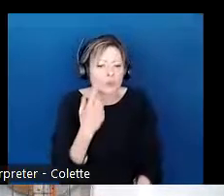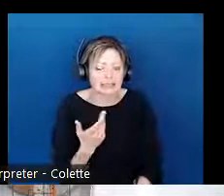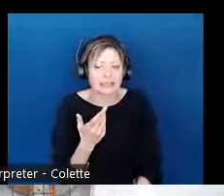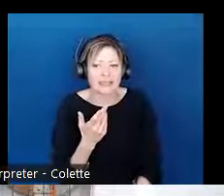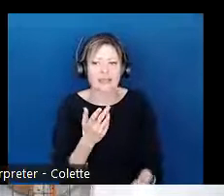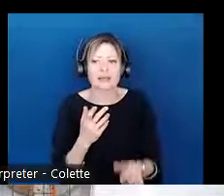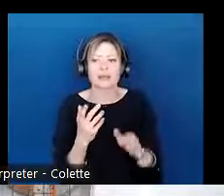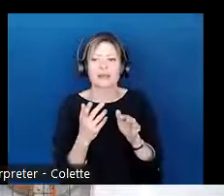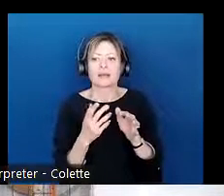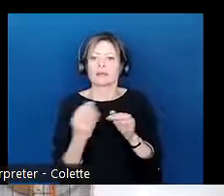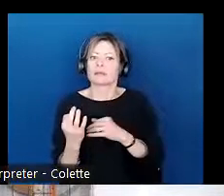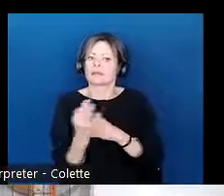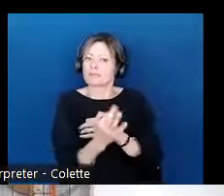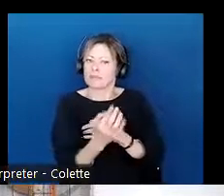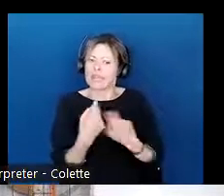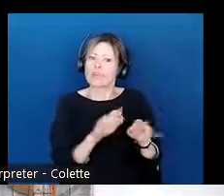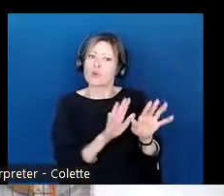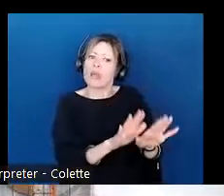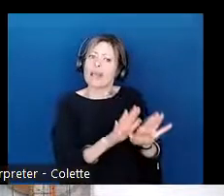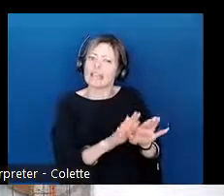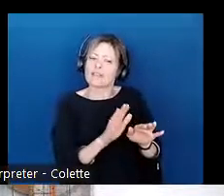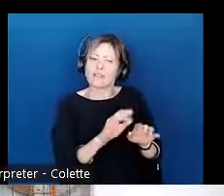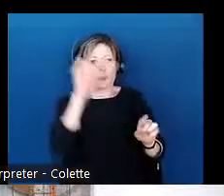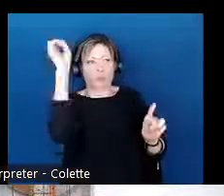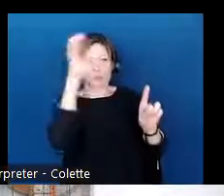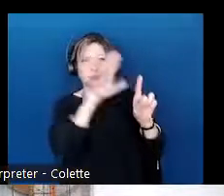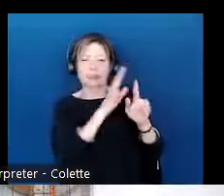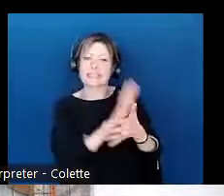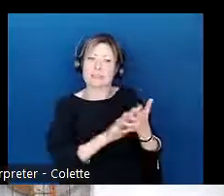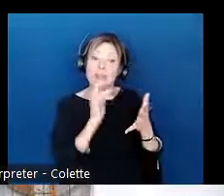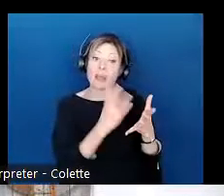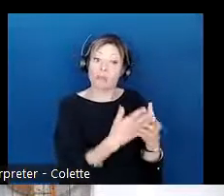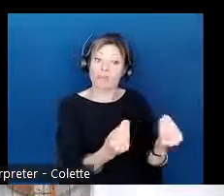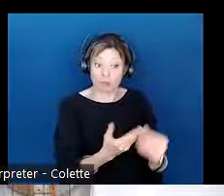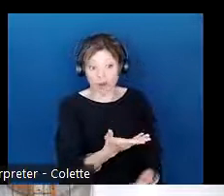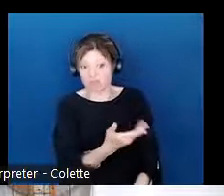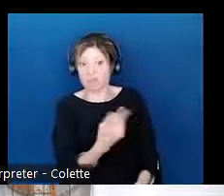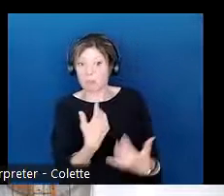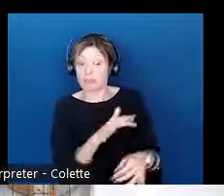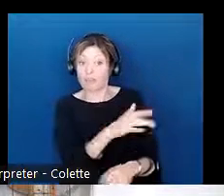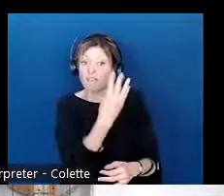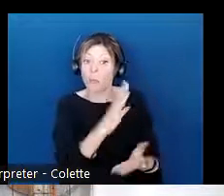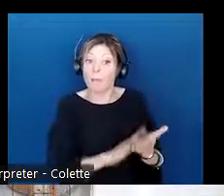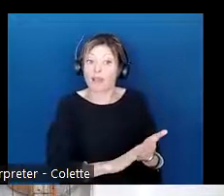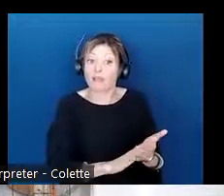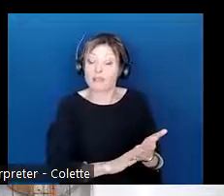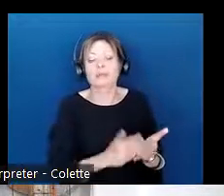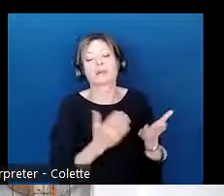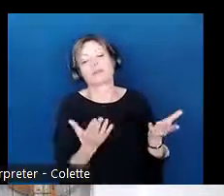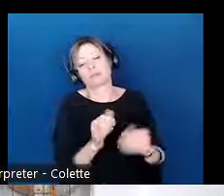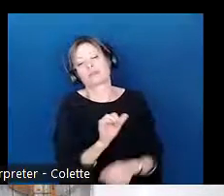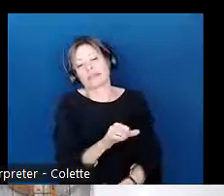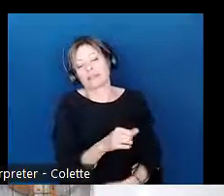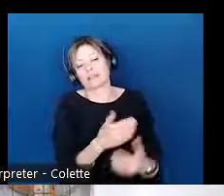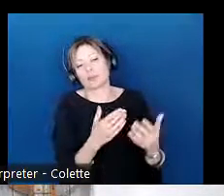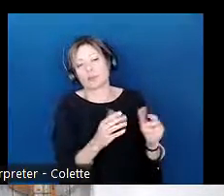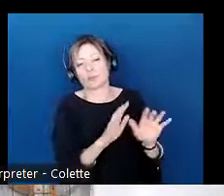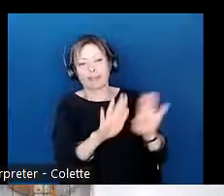them out there? well, that's 4 months now, yeah if you left them out for like a couple of years